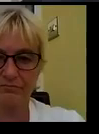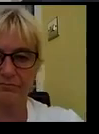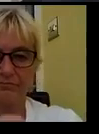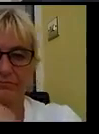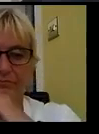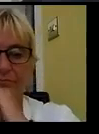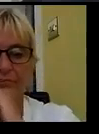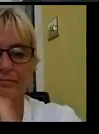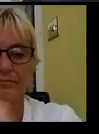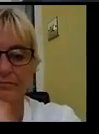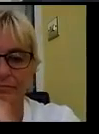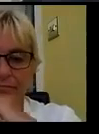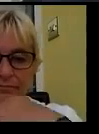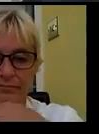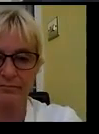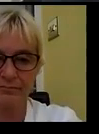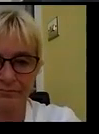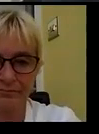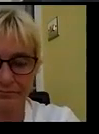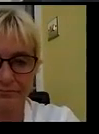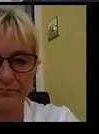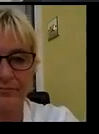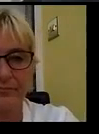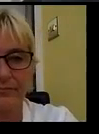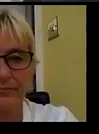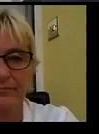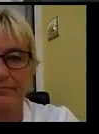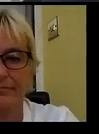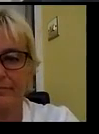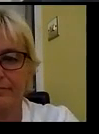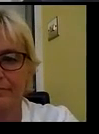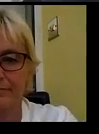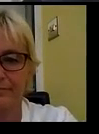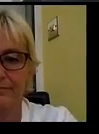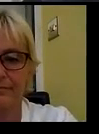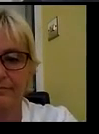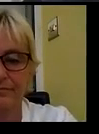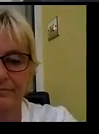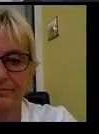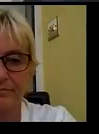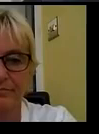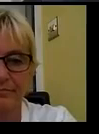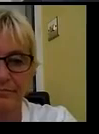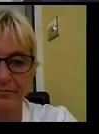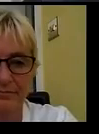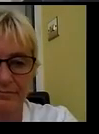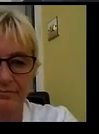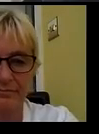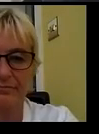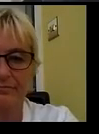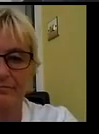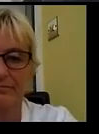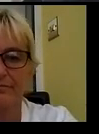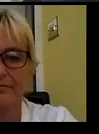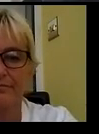thanking you all for everything you're doing because I know how hard our reps and members are working at the moment to deliver services to the public and